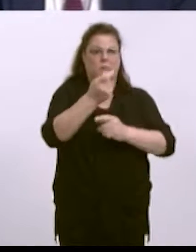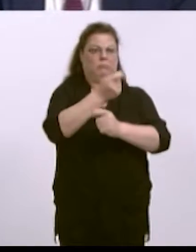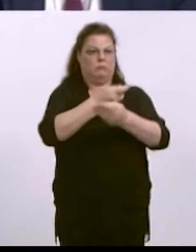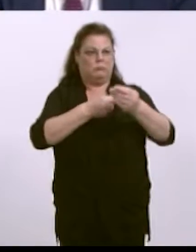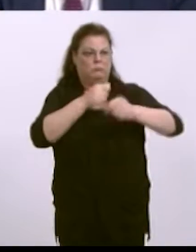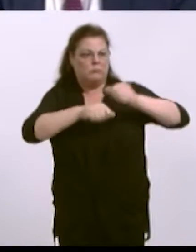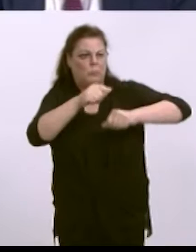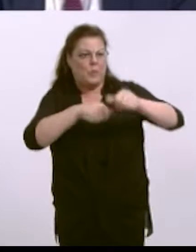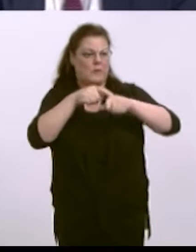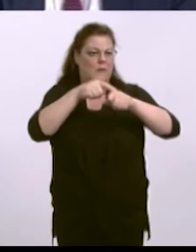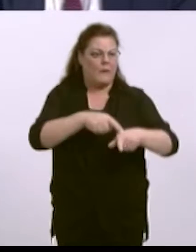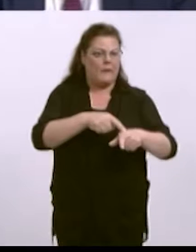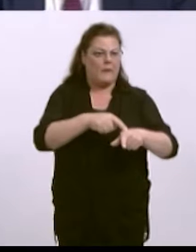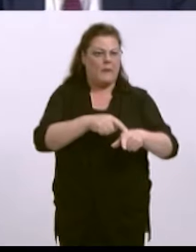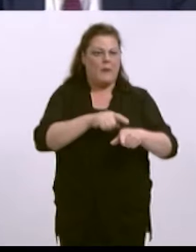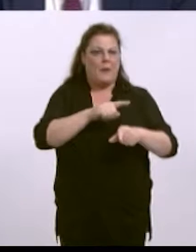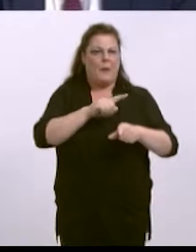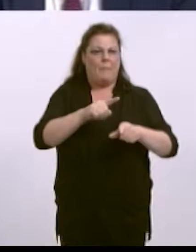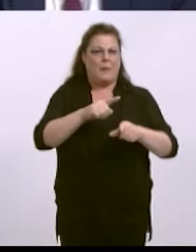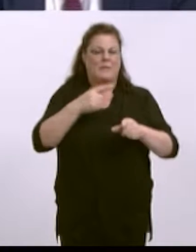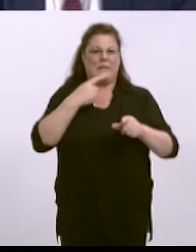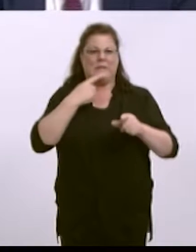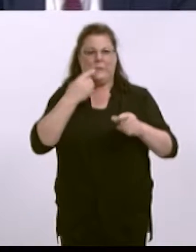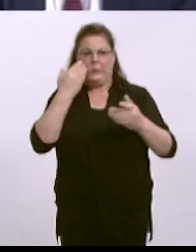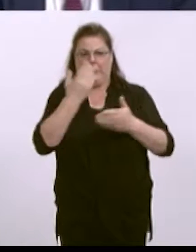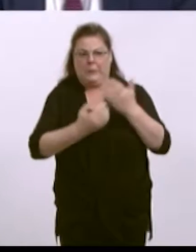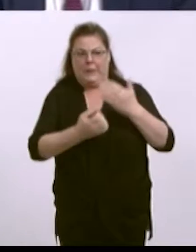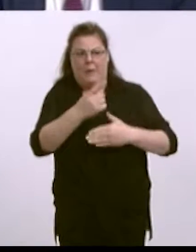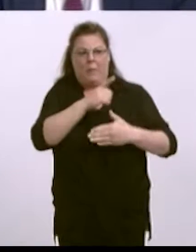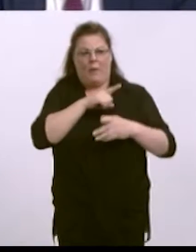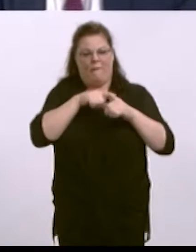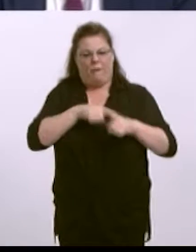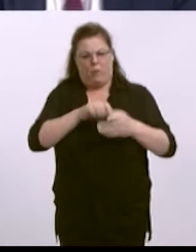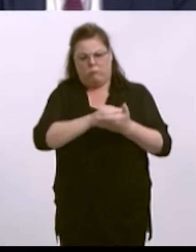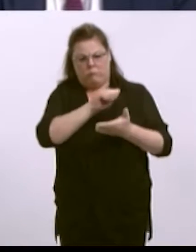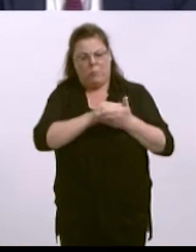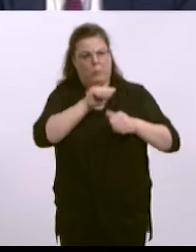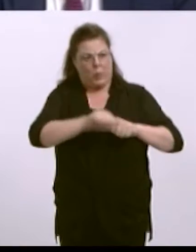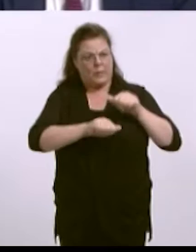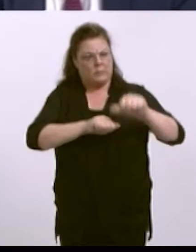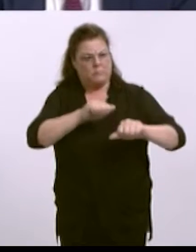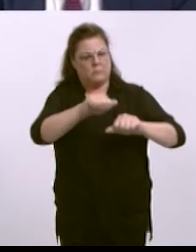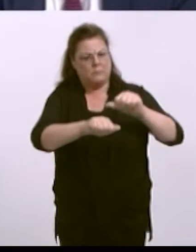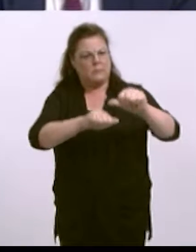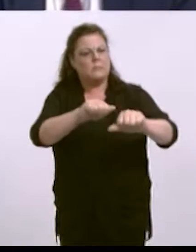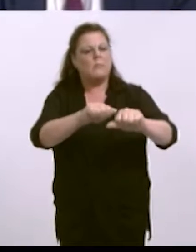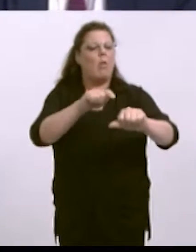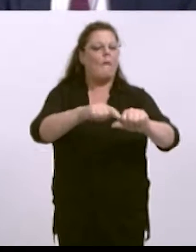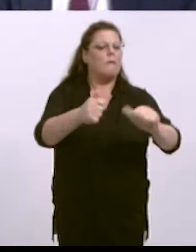and the less said about that, the better, given the fact that it has to go through a proper process. Once that bidding process is actually finalised, then we expect to see